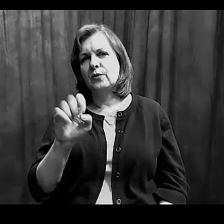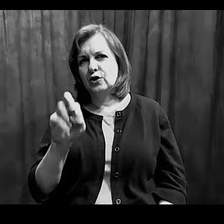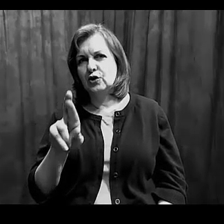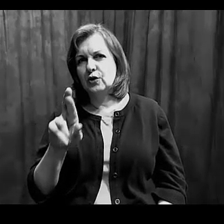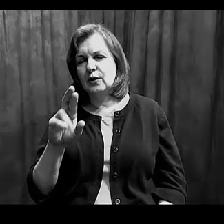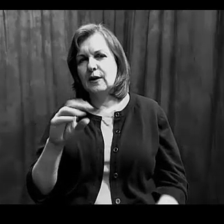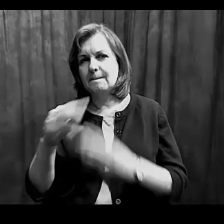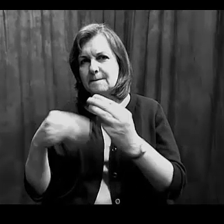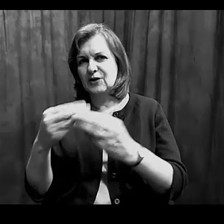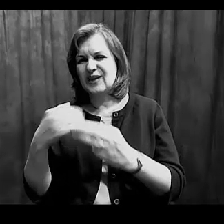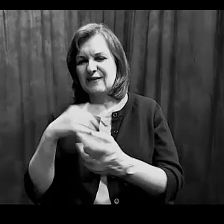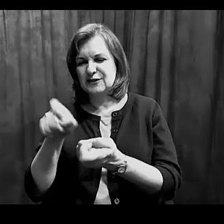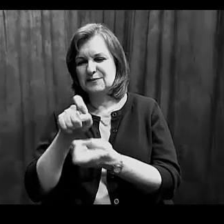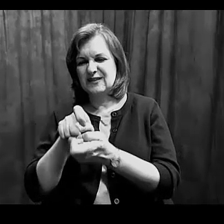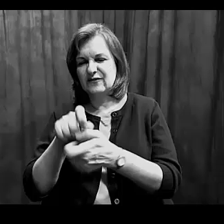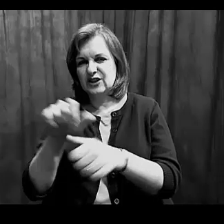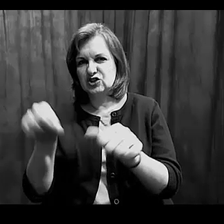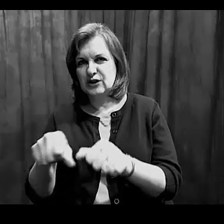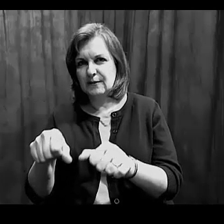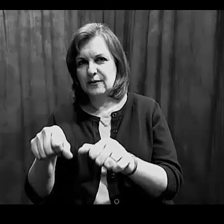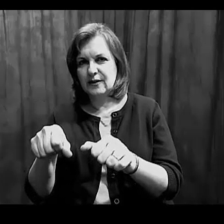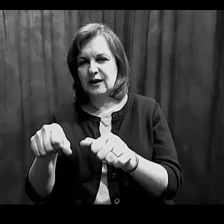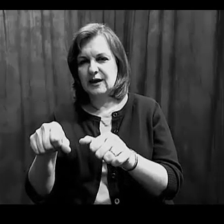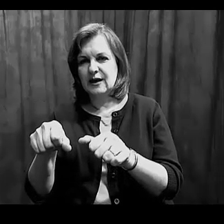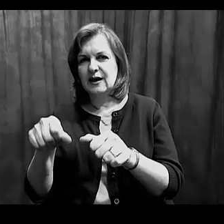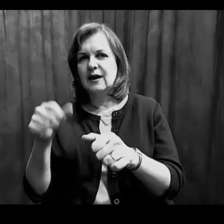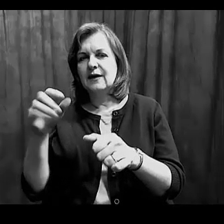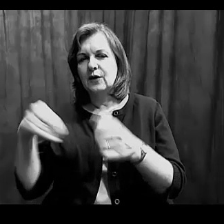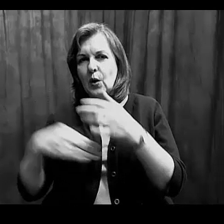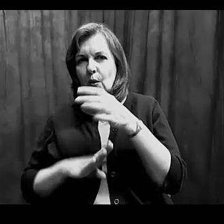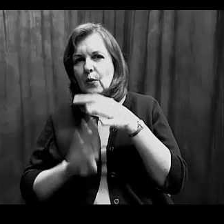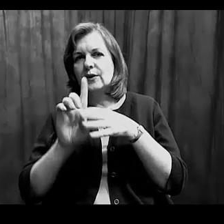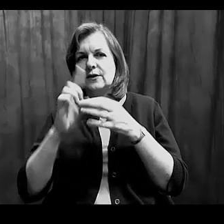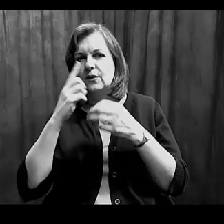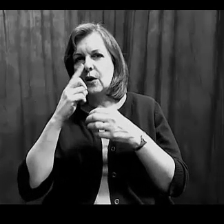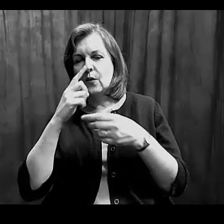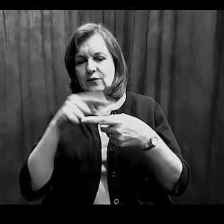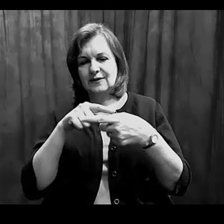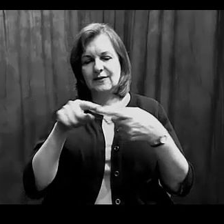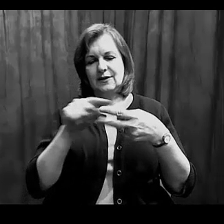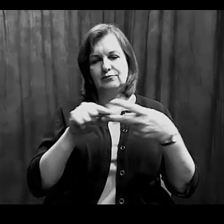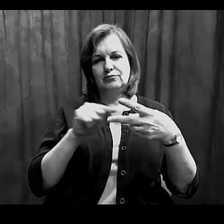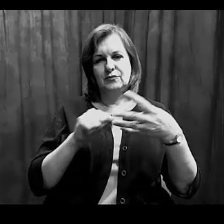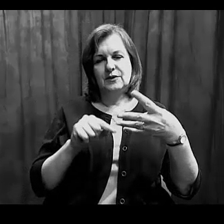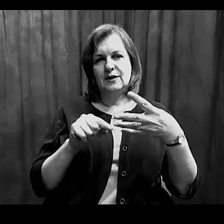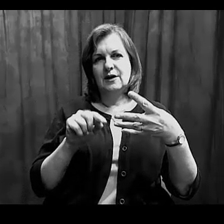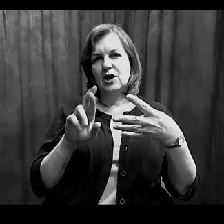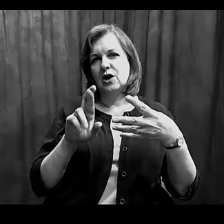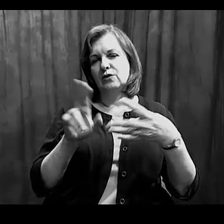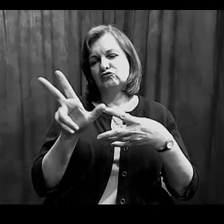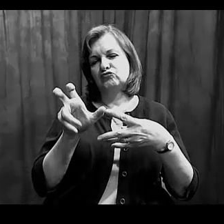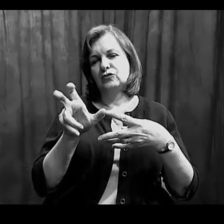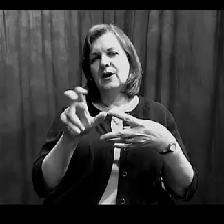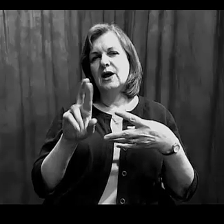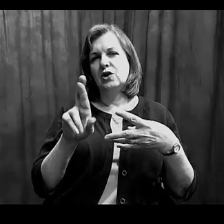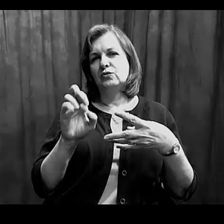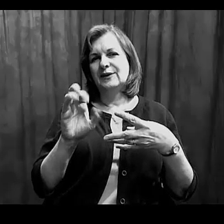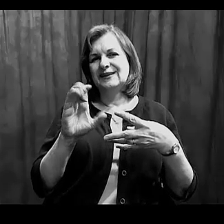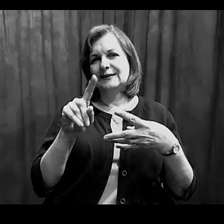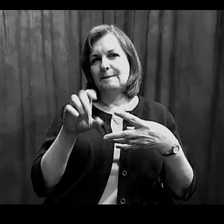the odor molecules have a particular shape -- they go into your nose they sit into receptors that are proteins